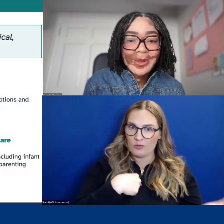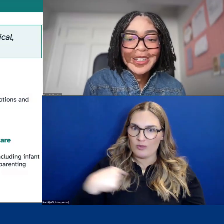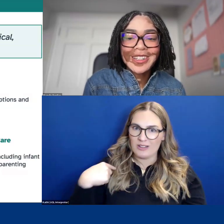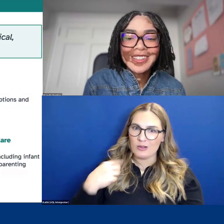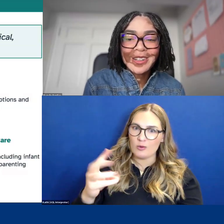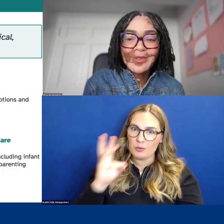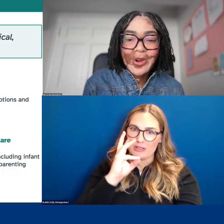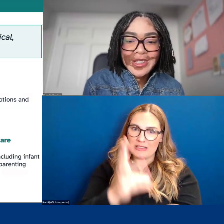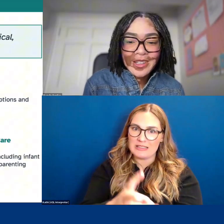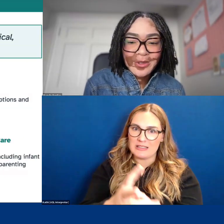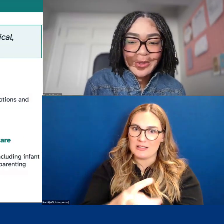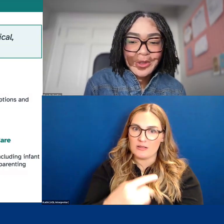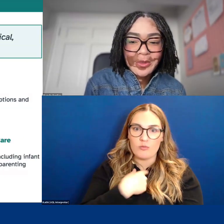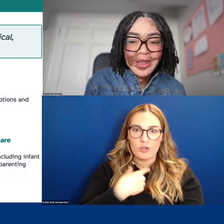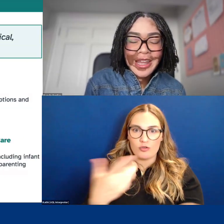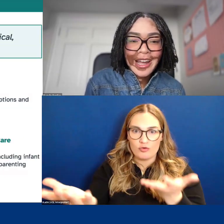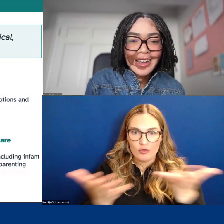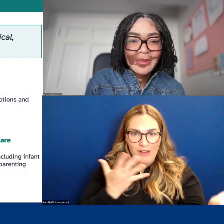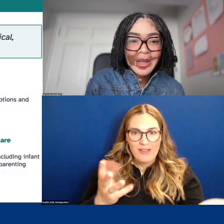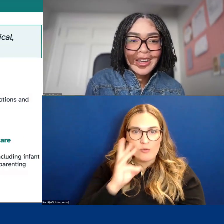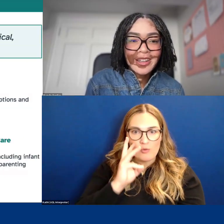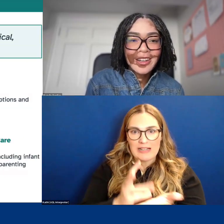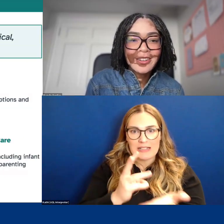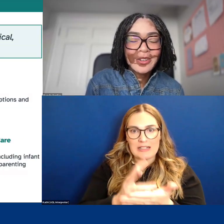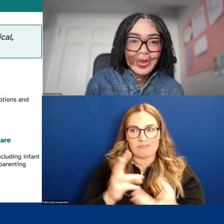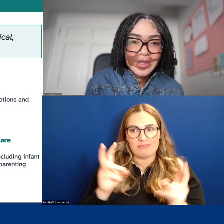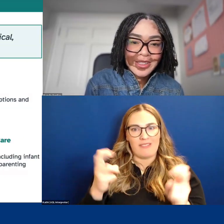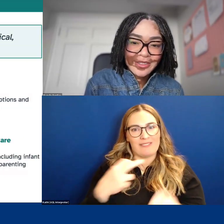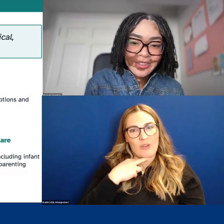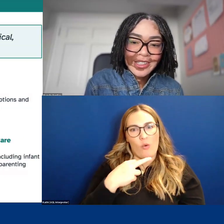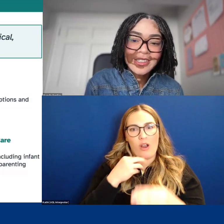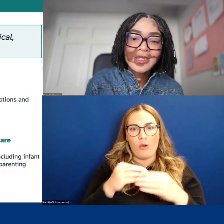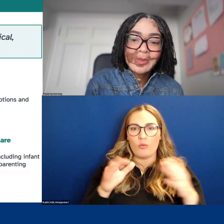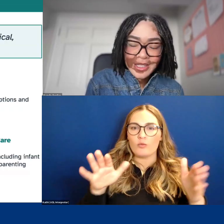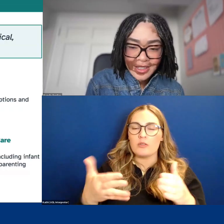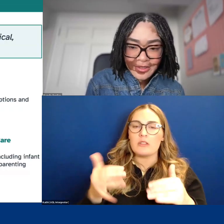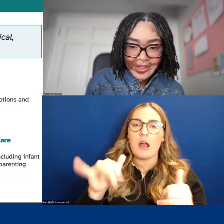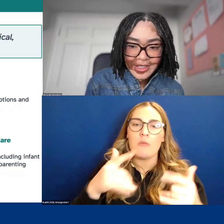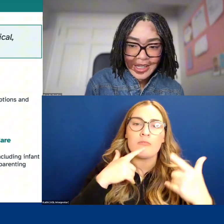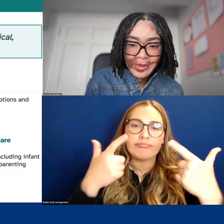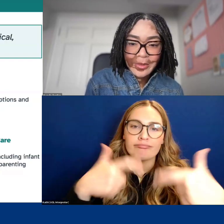as a witness and a voice in the room, and that can make an enormous difference, especially for disabled